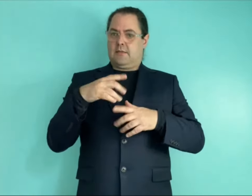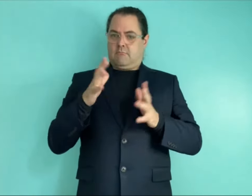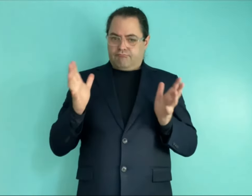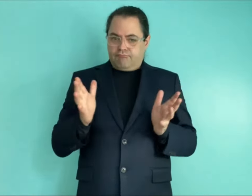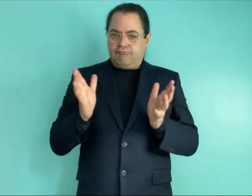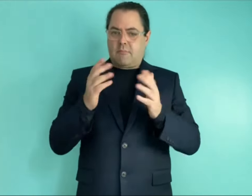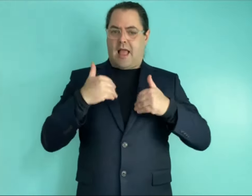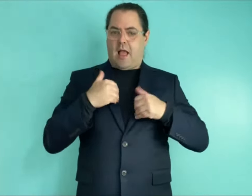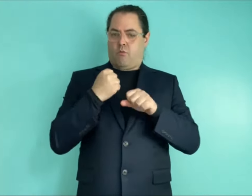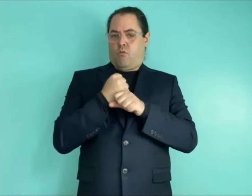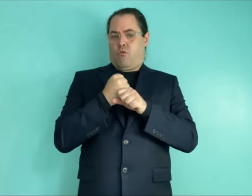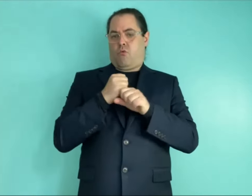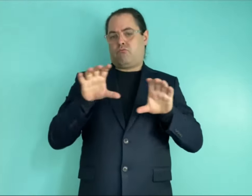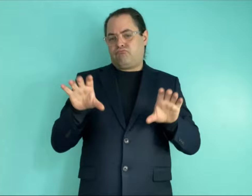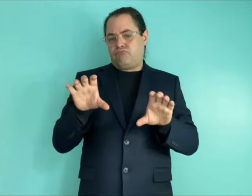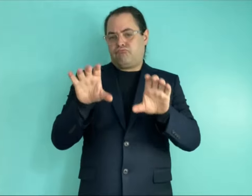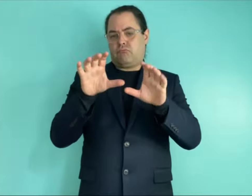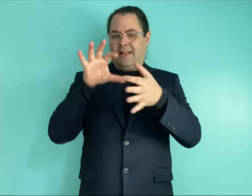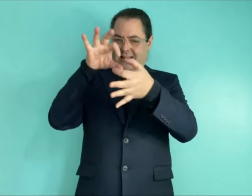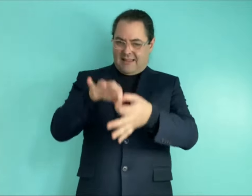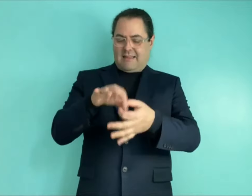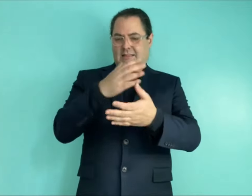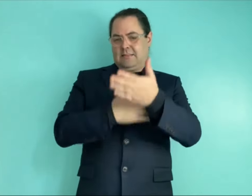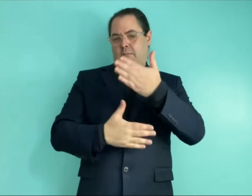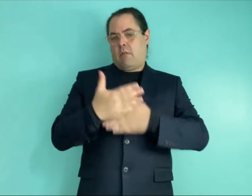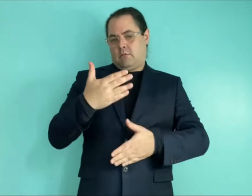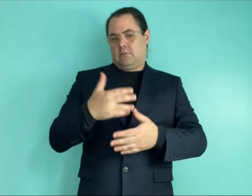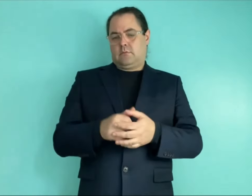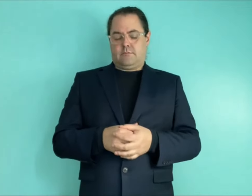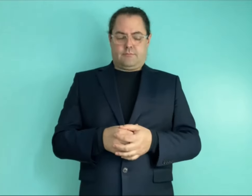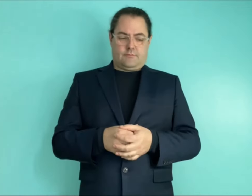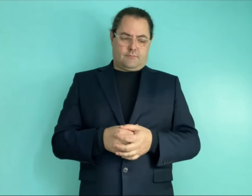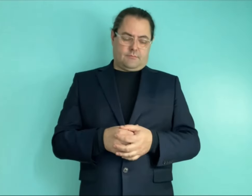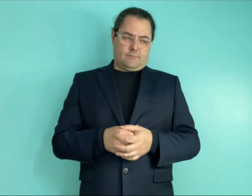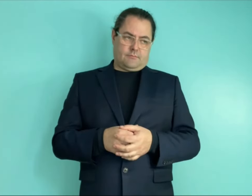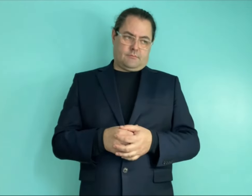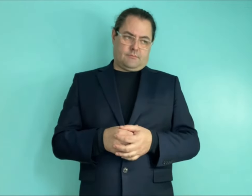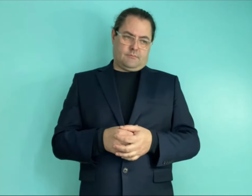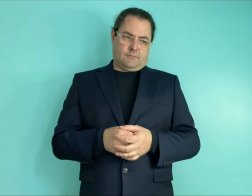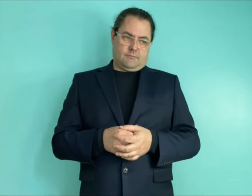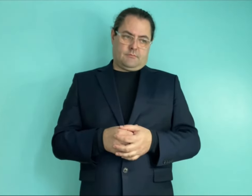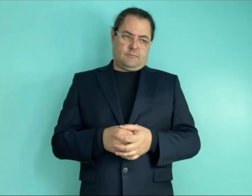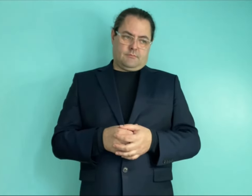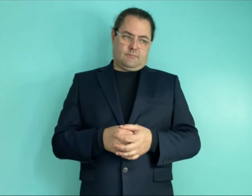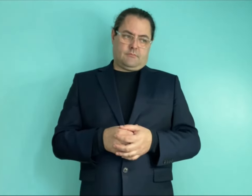African Union disability program, or African Union union disability vision and Monday,